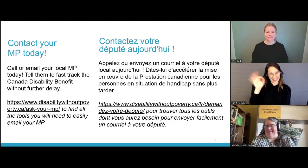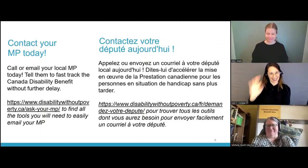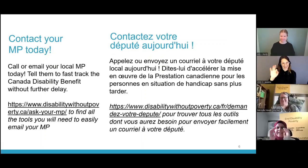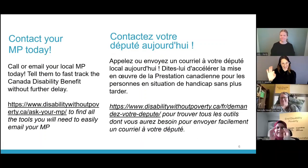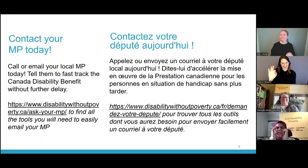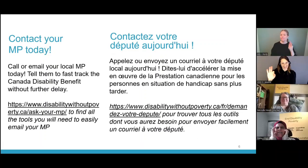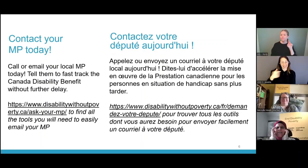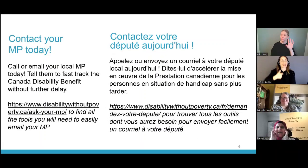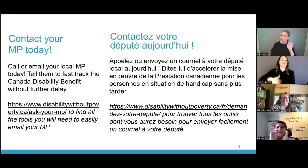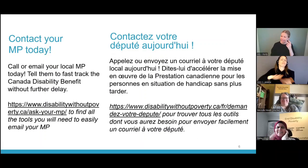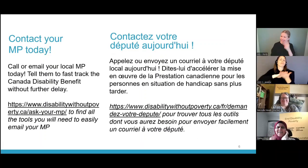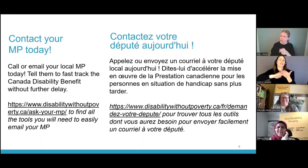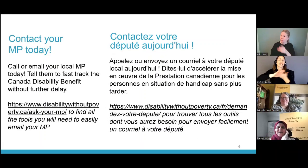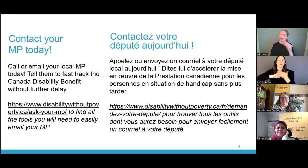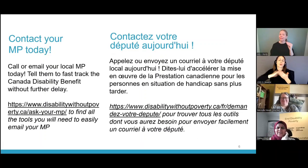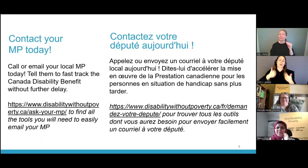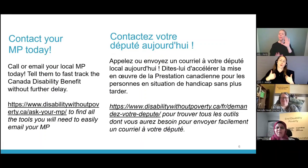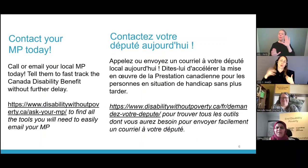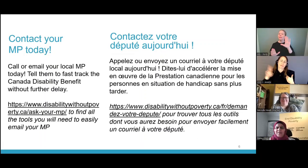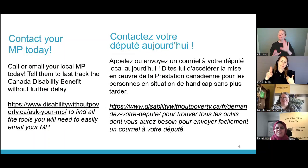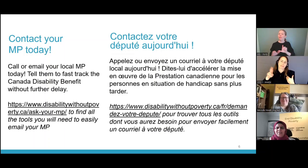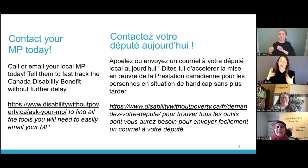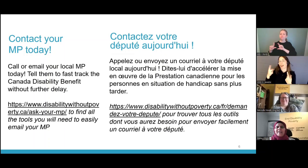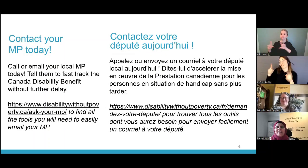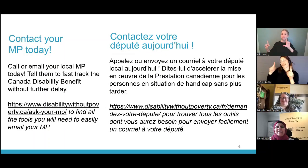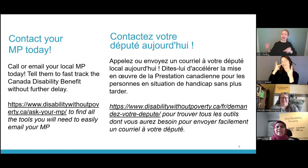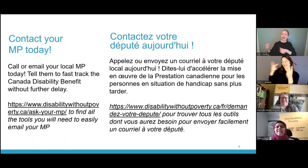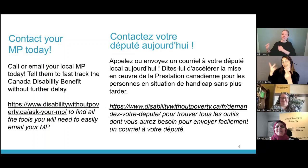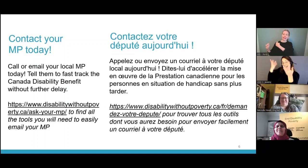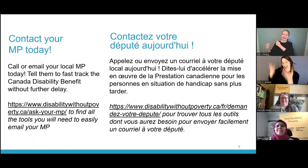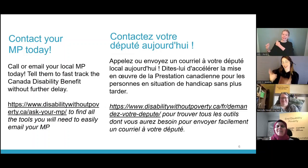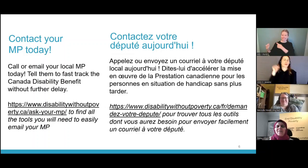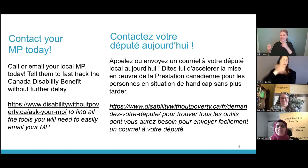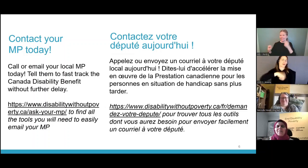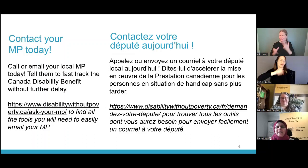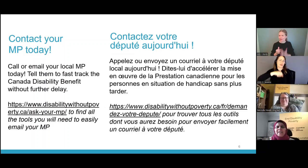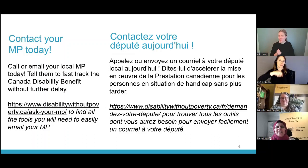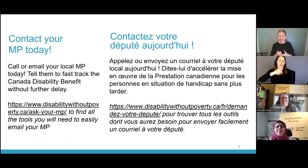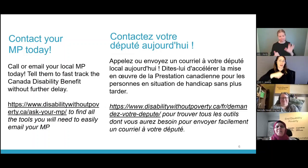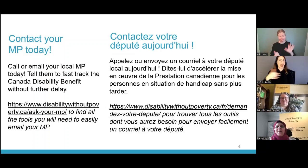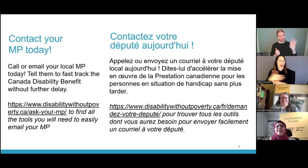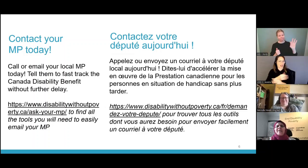Rabia: IT WAS ON BEFORE. I DON'T KNOW WHAT I CLICKED. I'M SORRY.